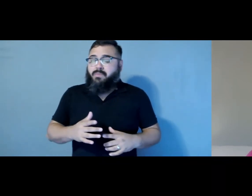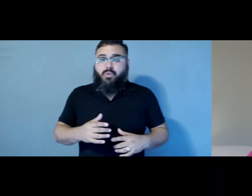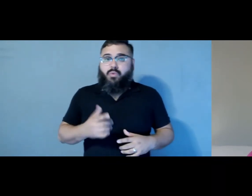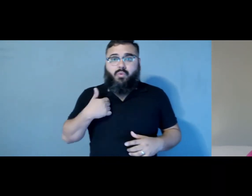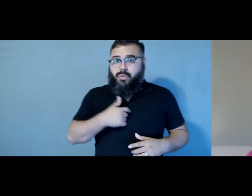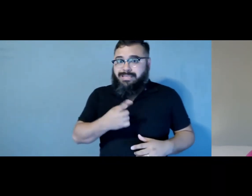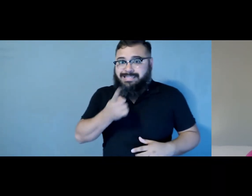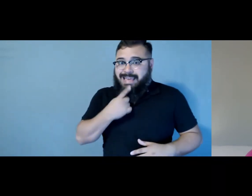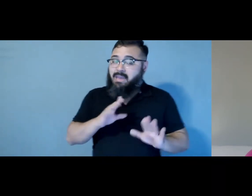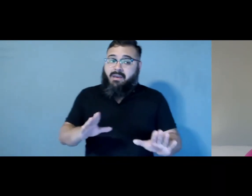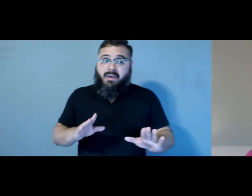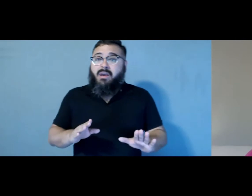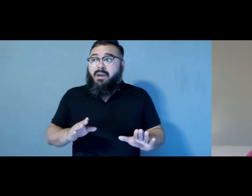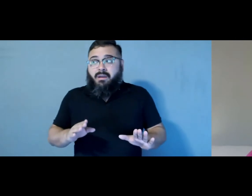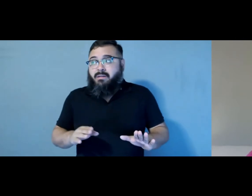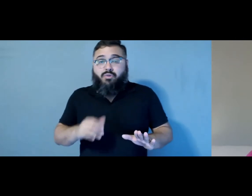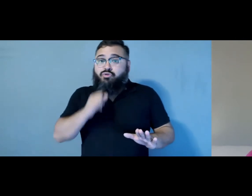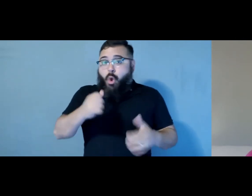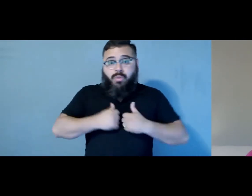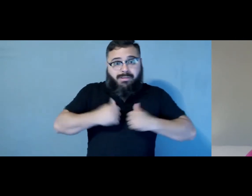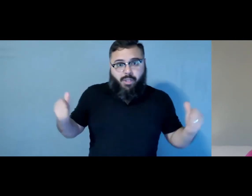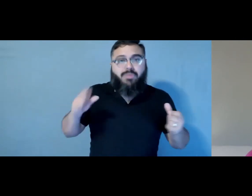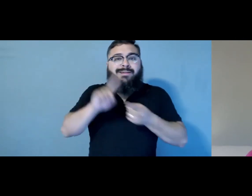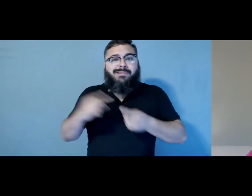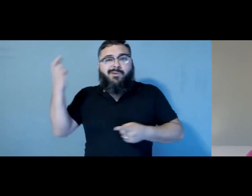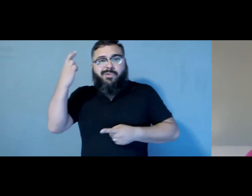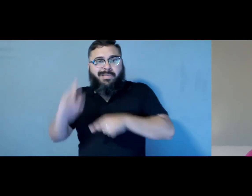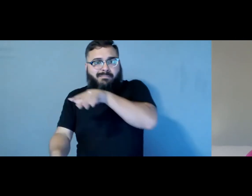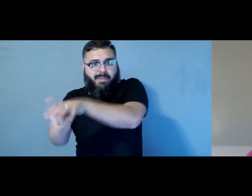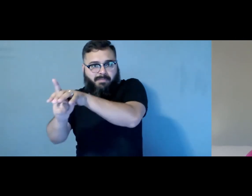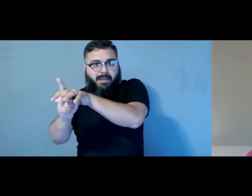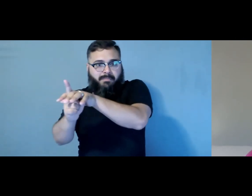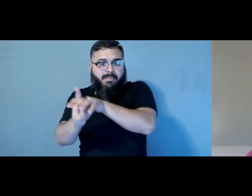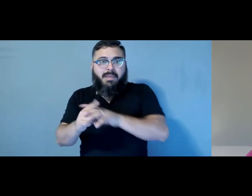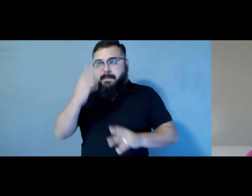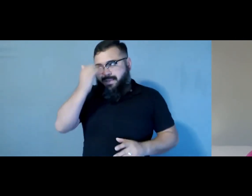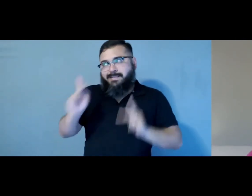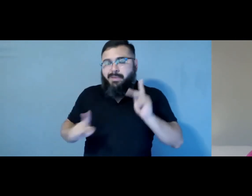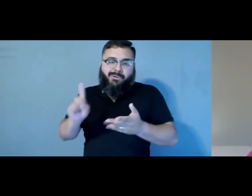not to disclose disability because of the risks that people discriminate. You know, if that risk wasn't there, then yes,